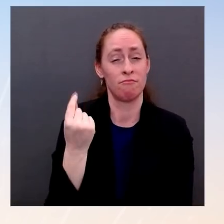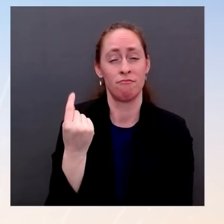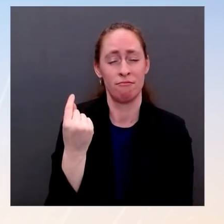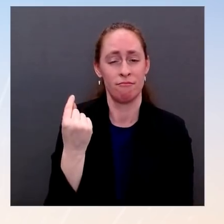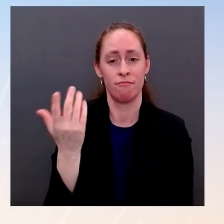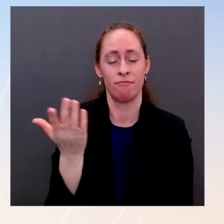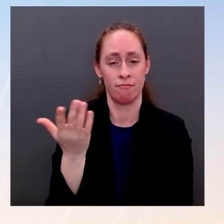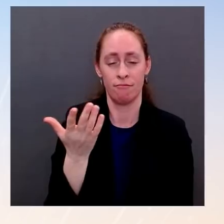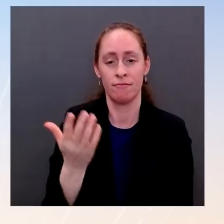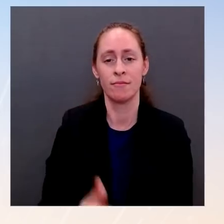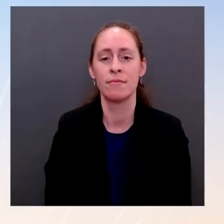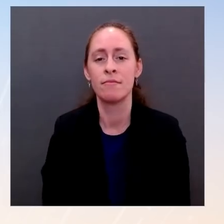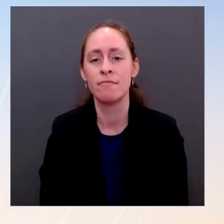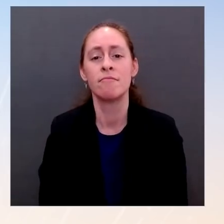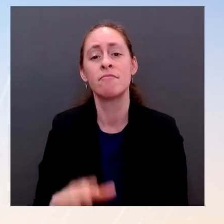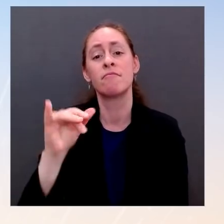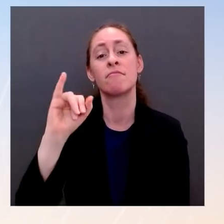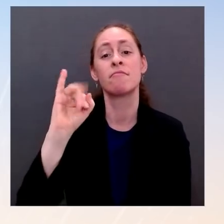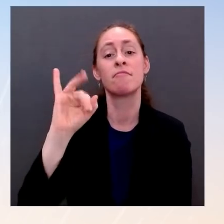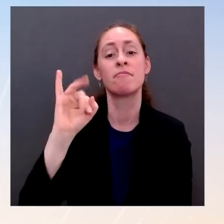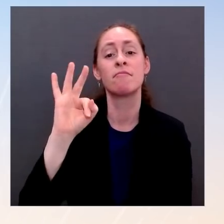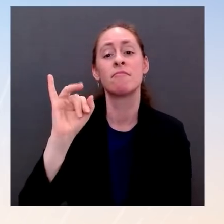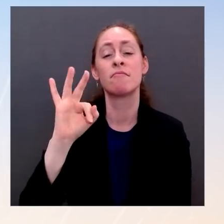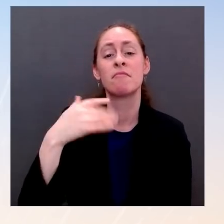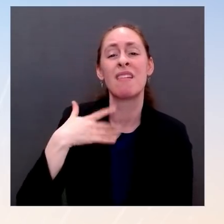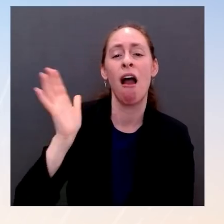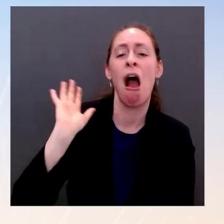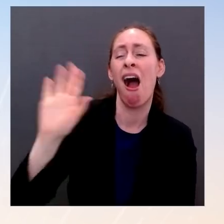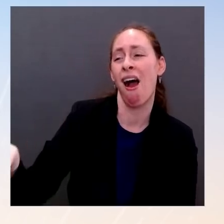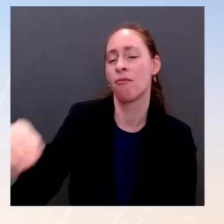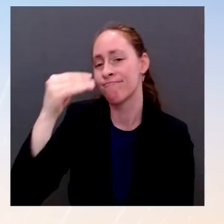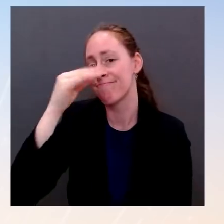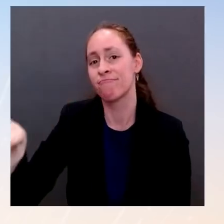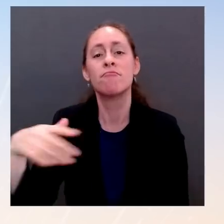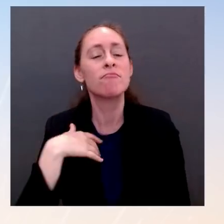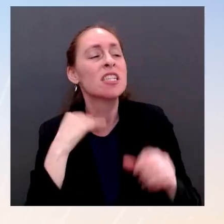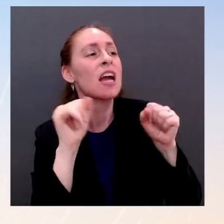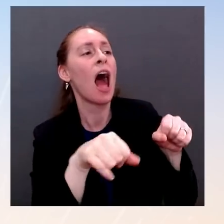The G7 alone represents more than 50 percent of the global economy. China is 15 percent.